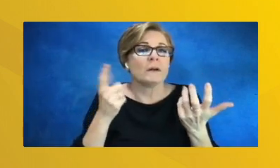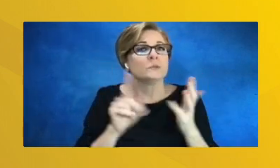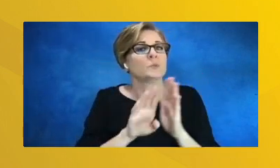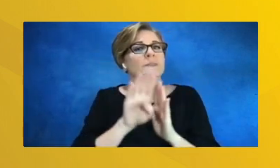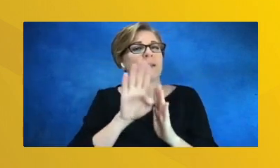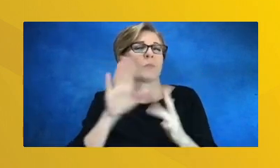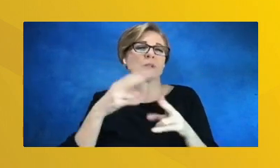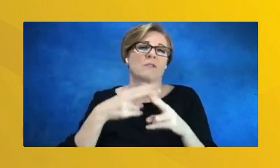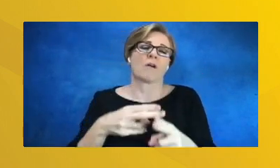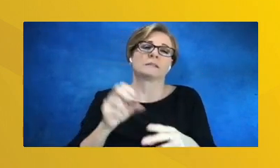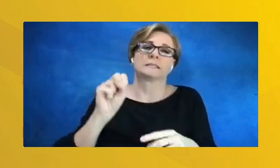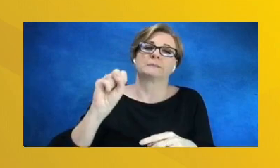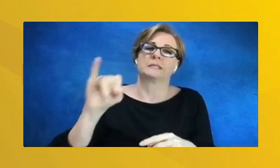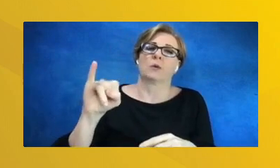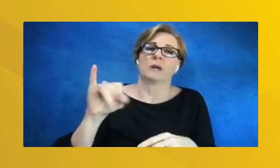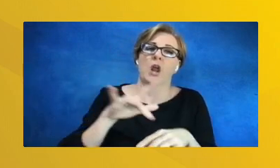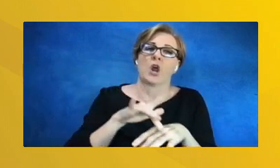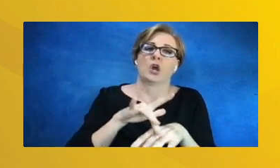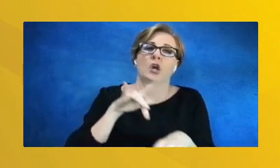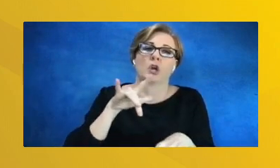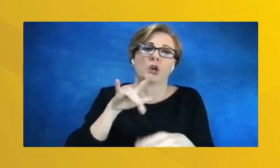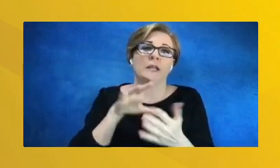early learning best practices.